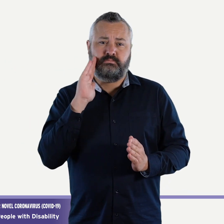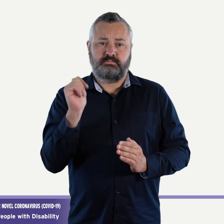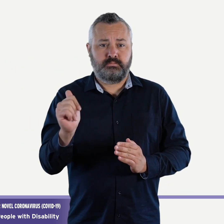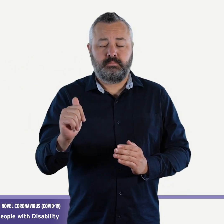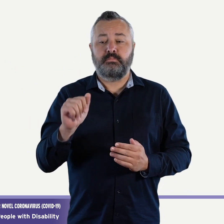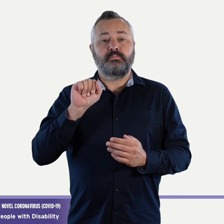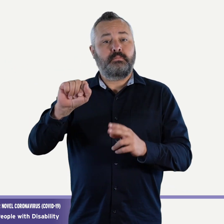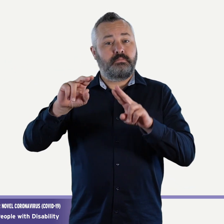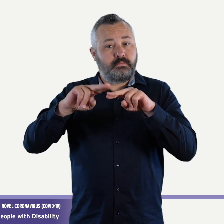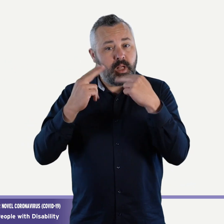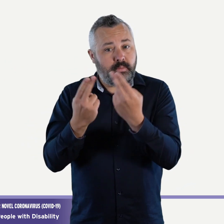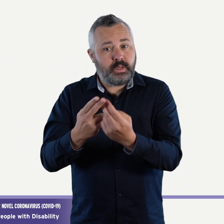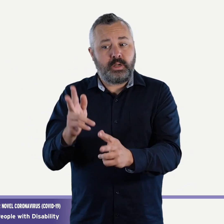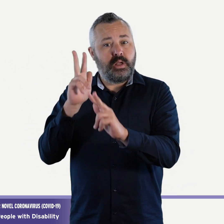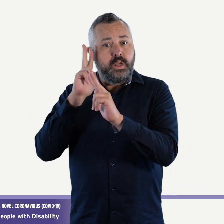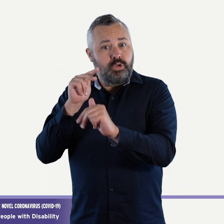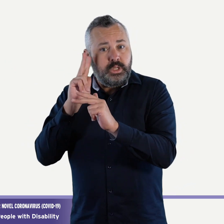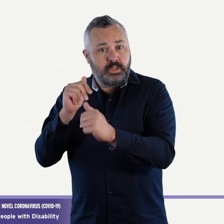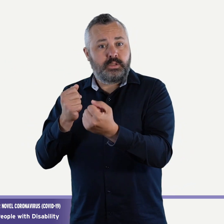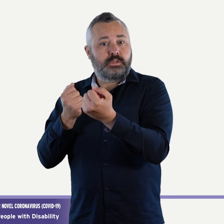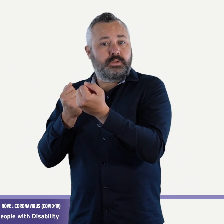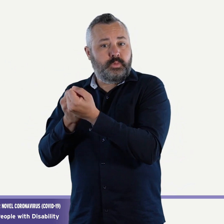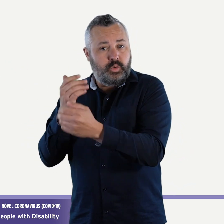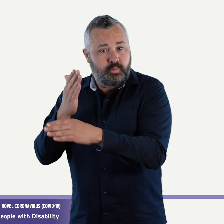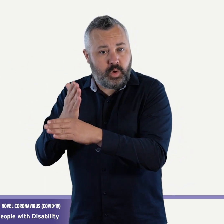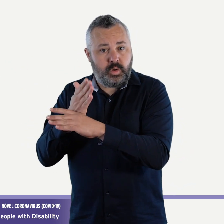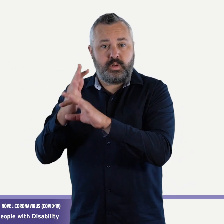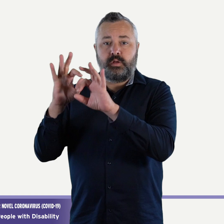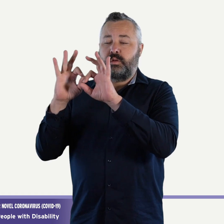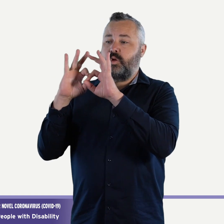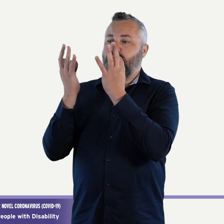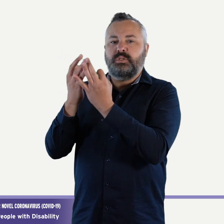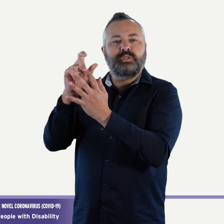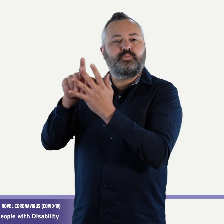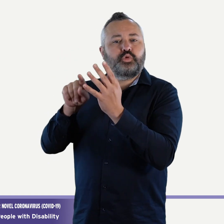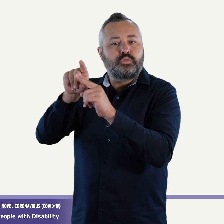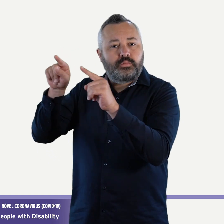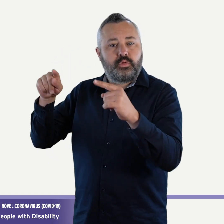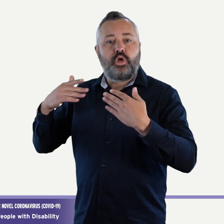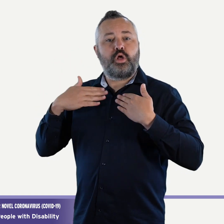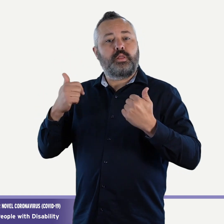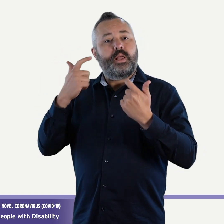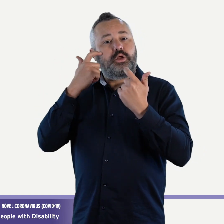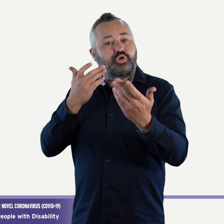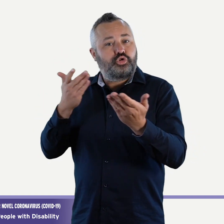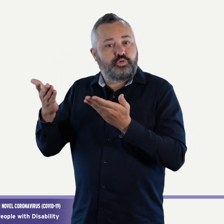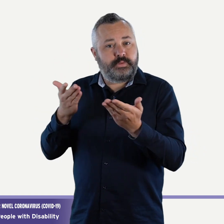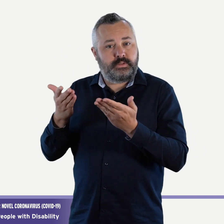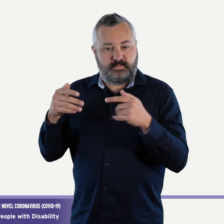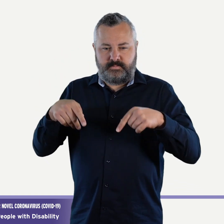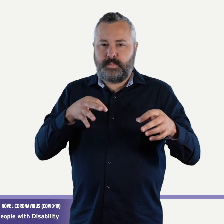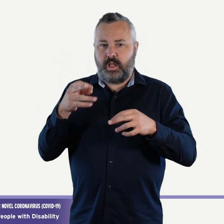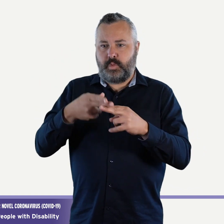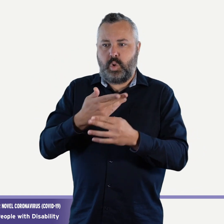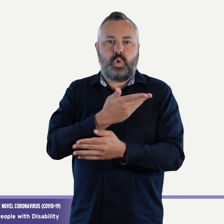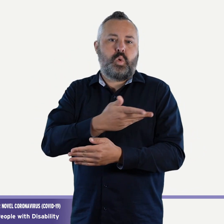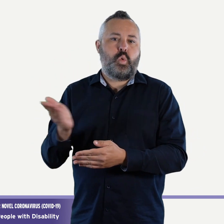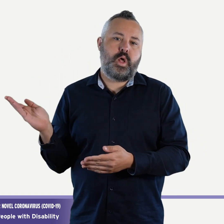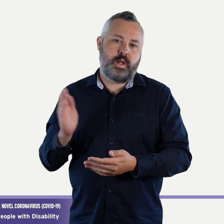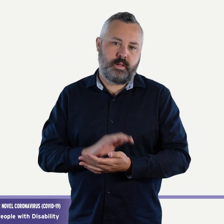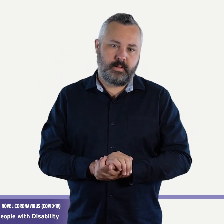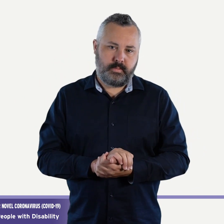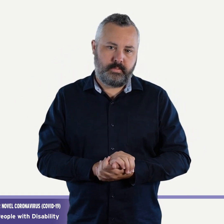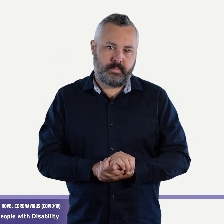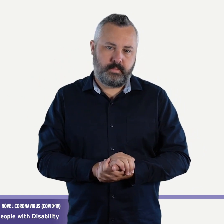their families, carers, support workers and the disability and health care sectors.